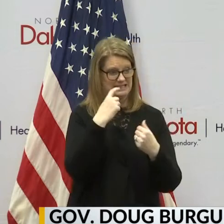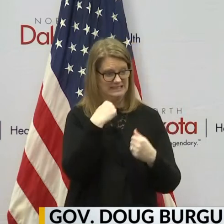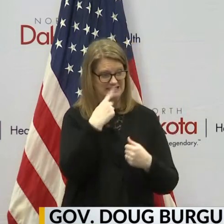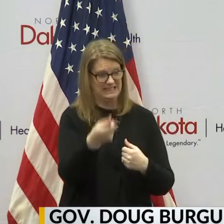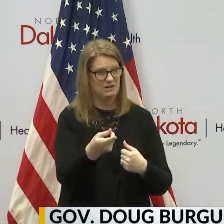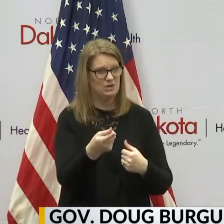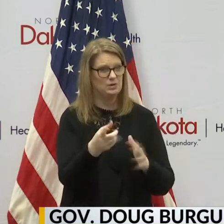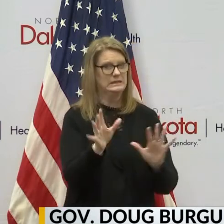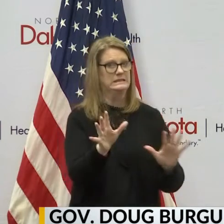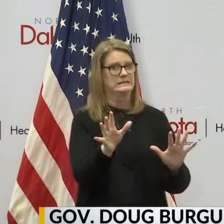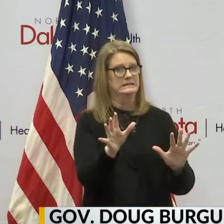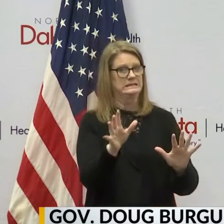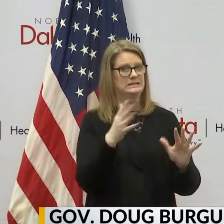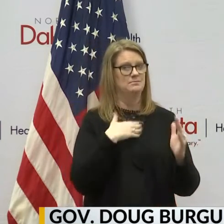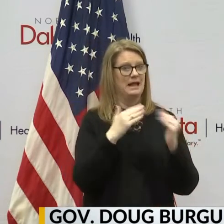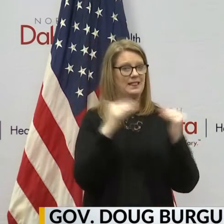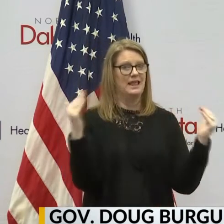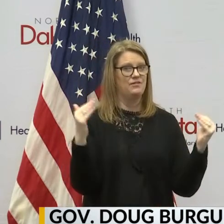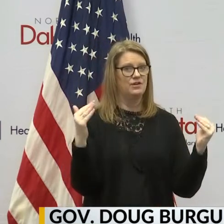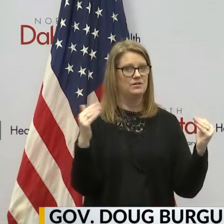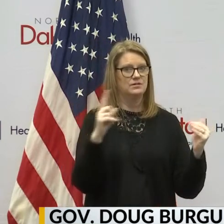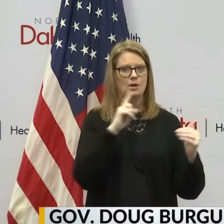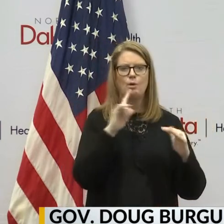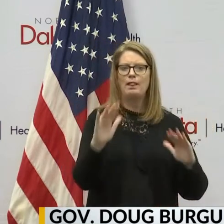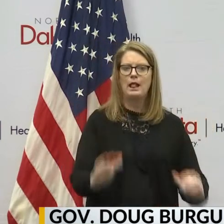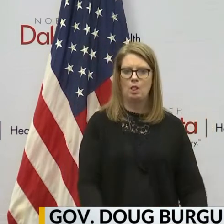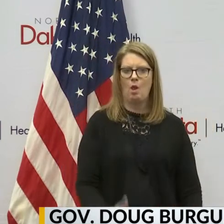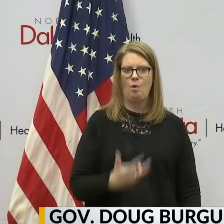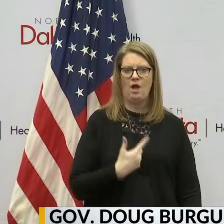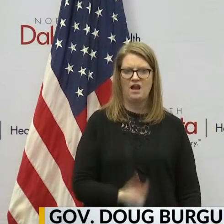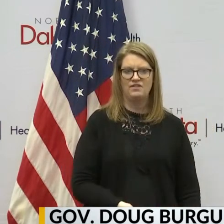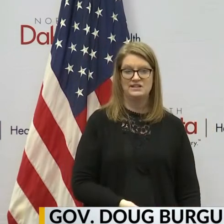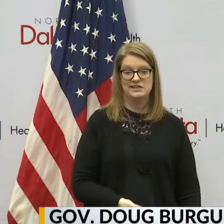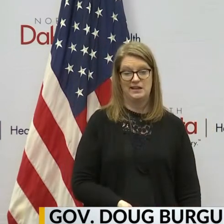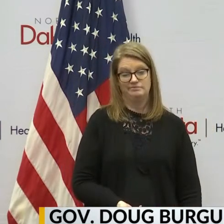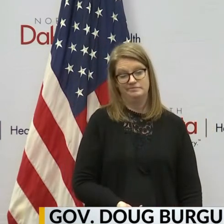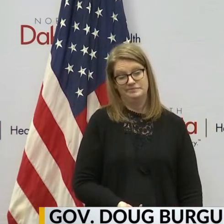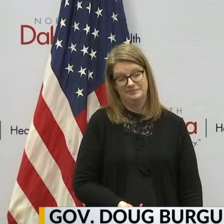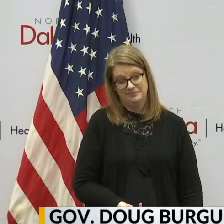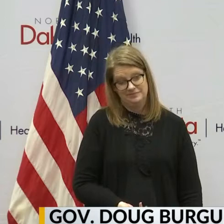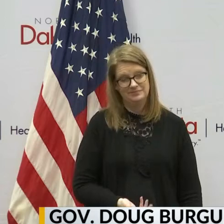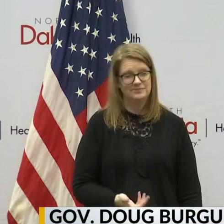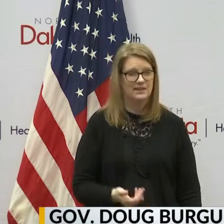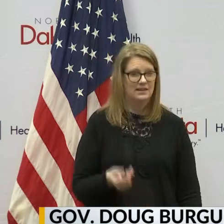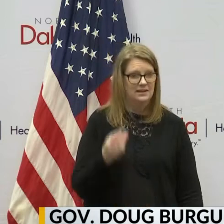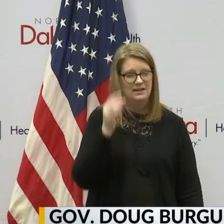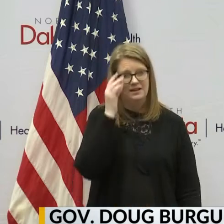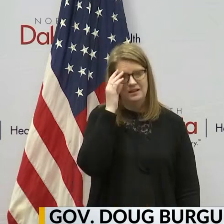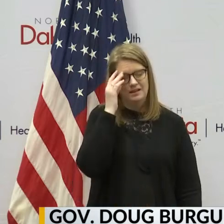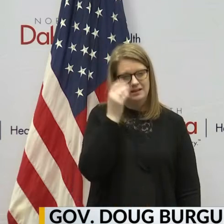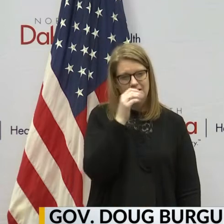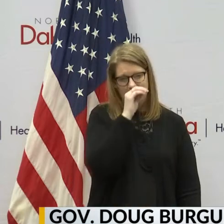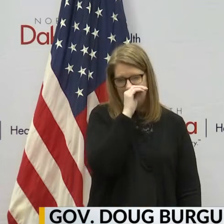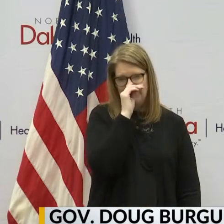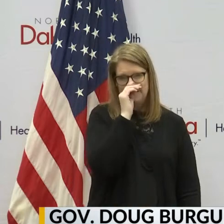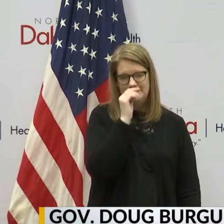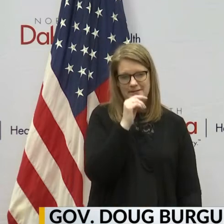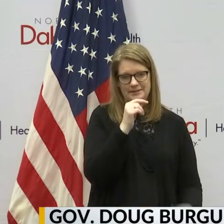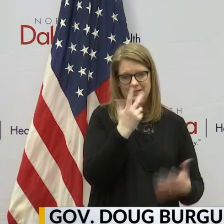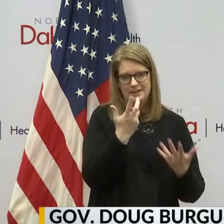ASK ME ABOUT THE TWO NUMBERS I'M ABOUT READY TO SPIT OUT, WHAT IS MY LEVEL, I WOULD SAY VERY LOW CONFIDENCE.